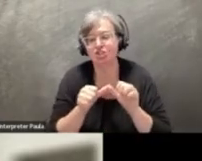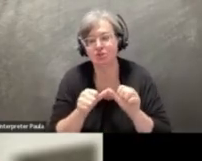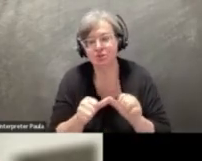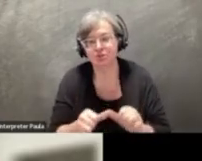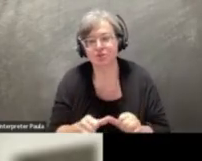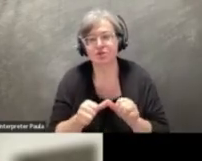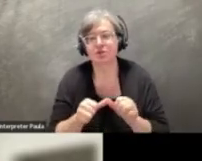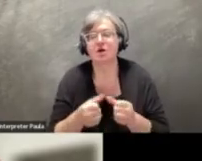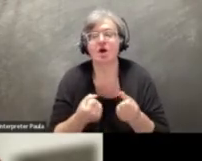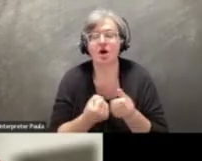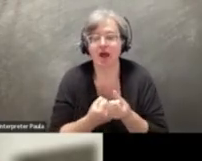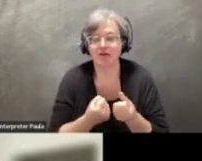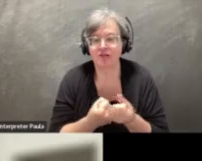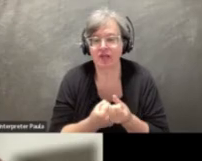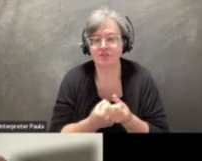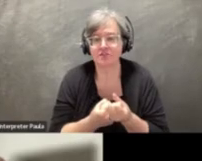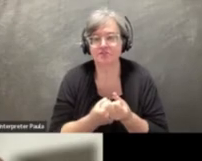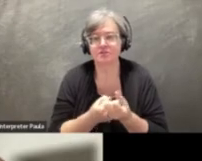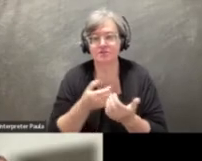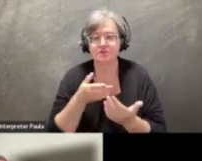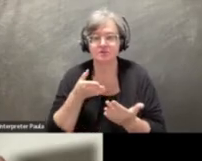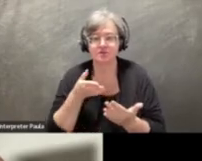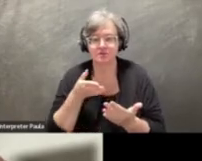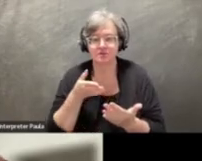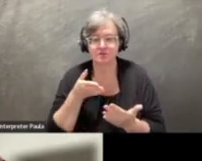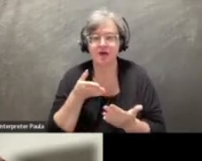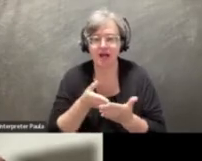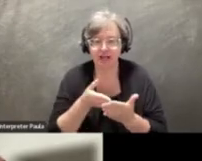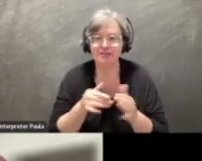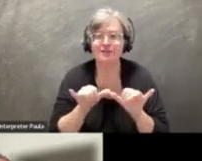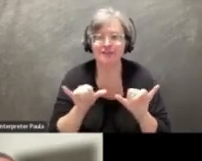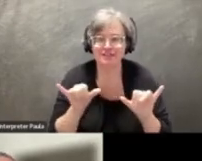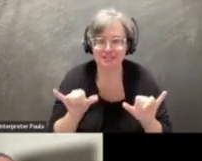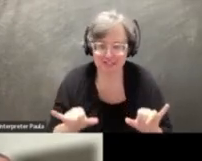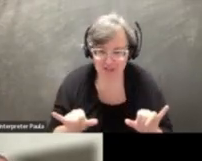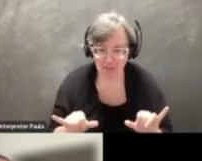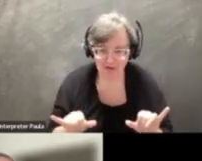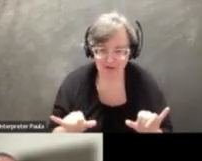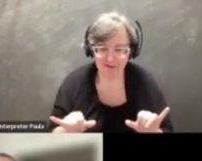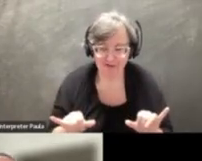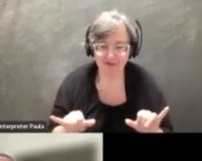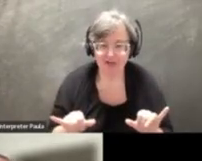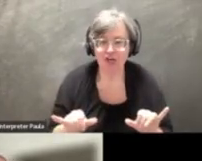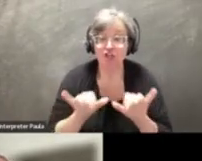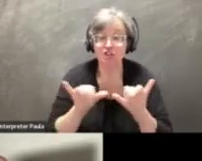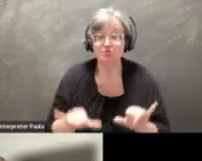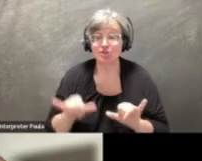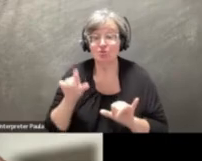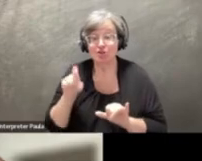advocate against the system that is supposed to be in place to